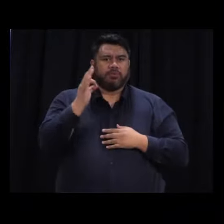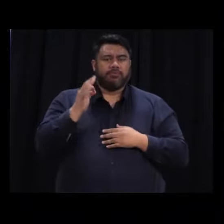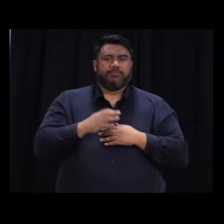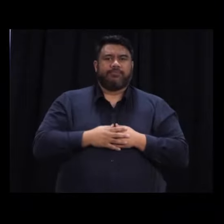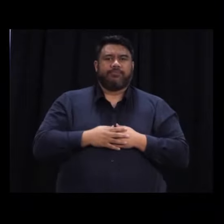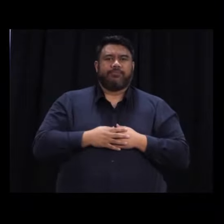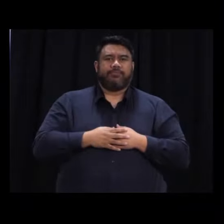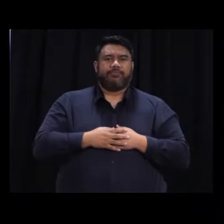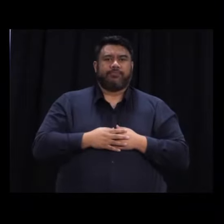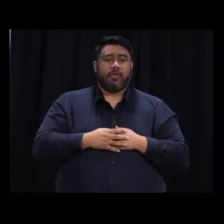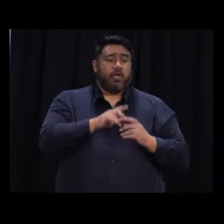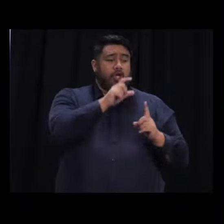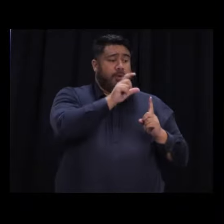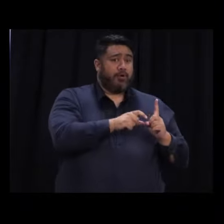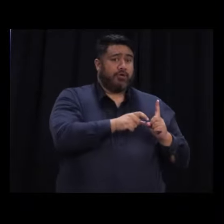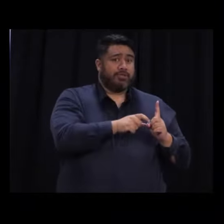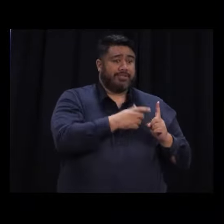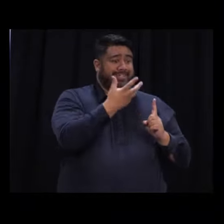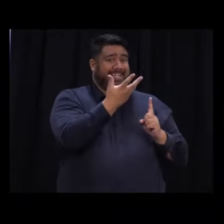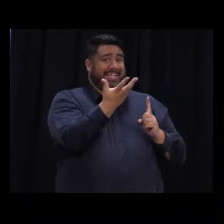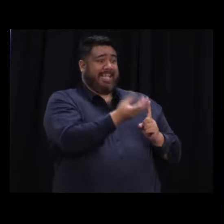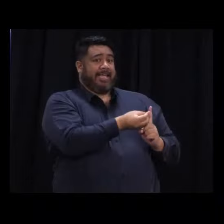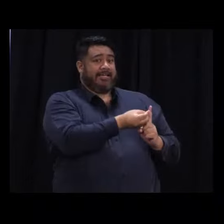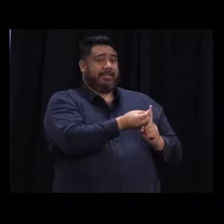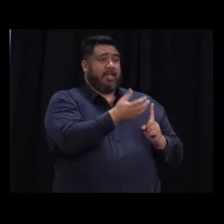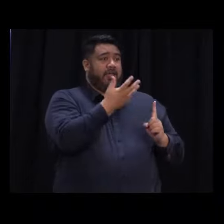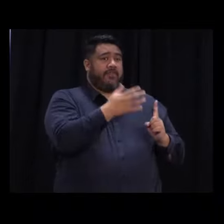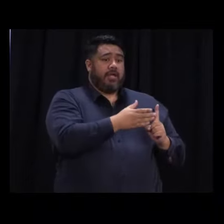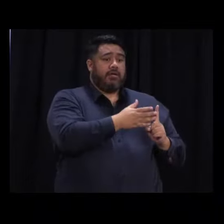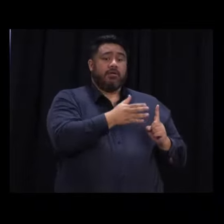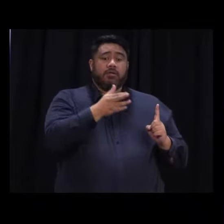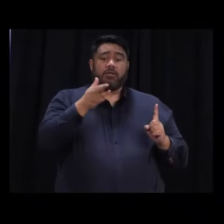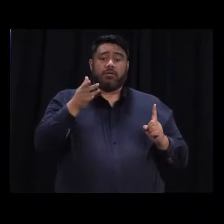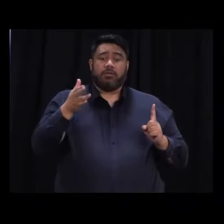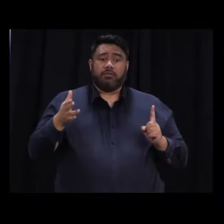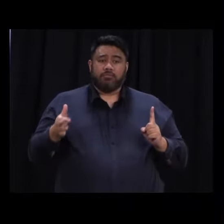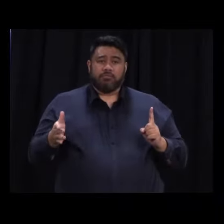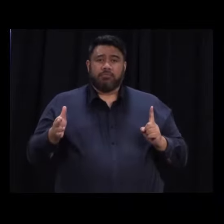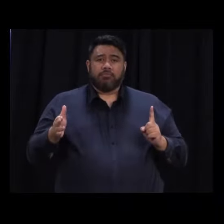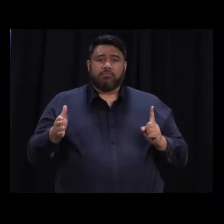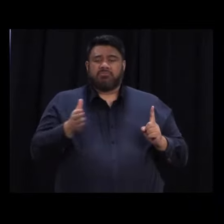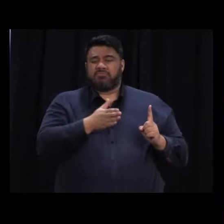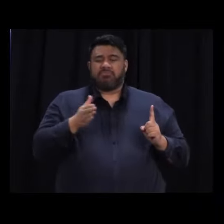hours of the case notification. That's of our very close contacts. And the time from